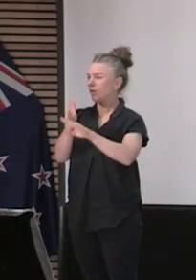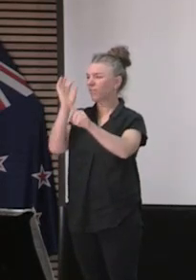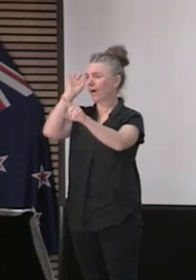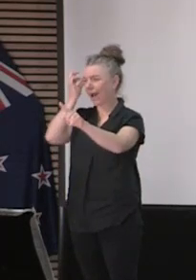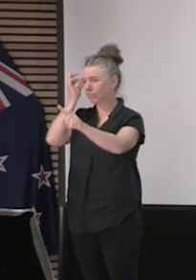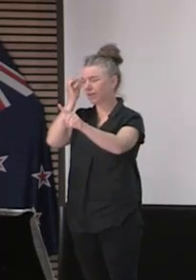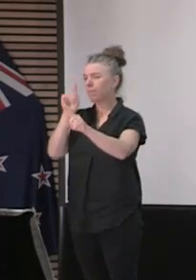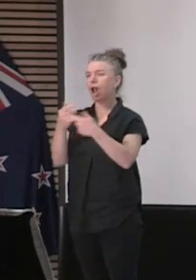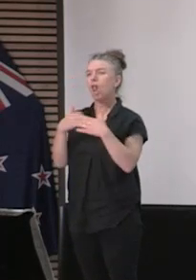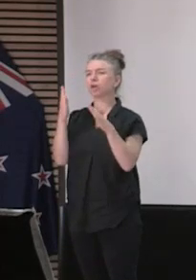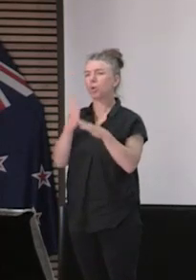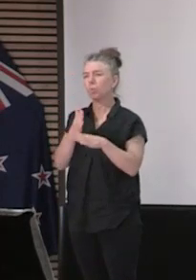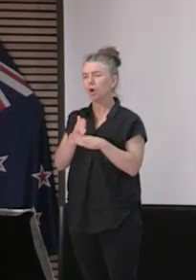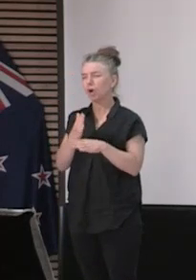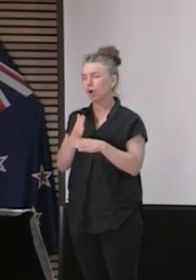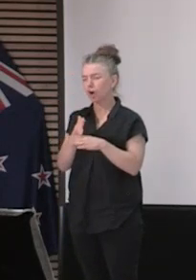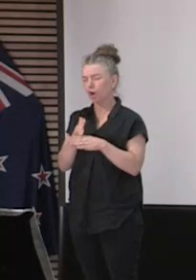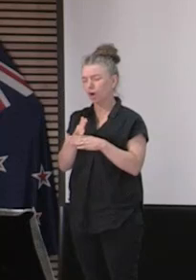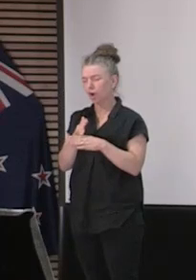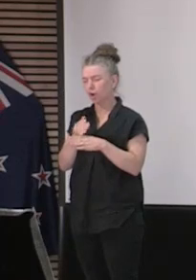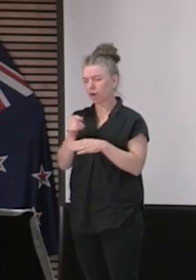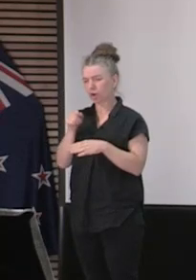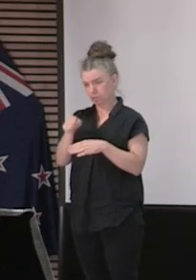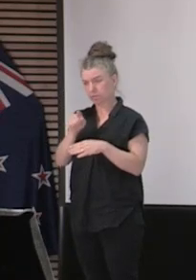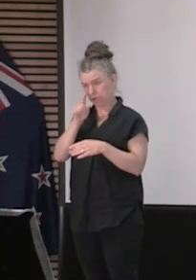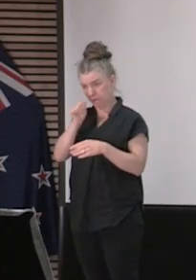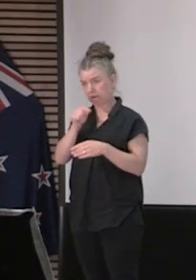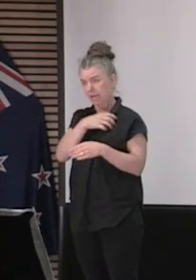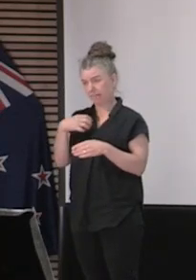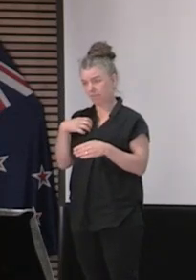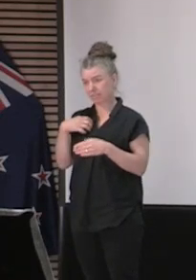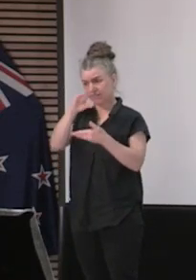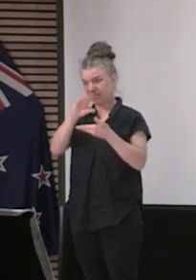wagesubsidy? Sorry, yourclassification for why theycan't get the wage subsidy?Because they're casual?